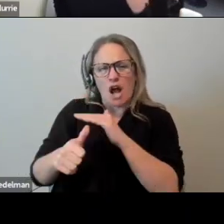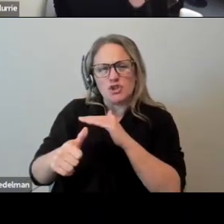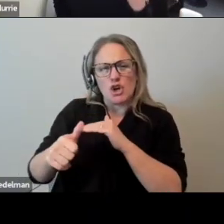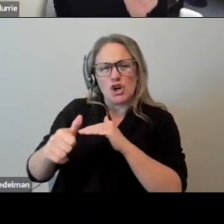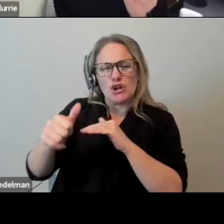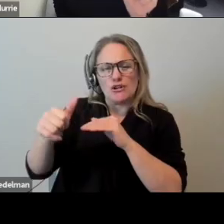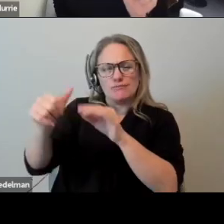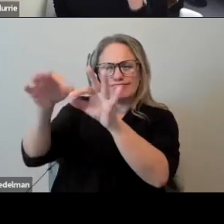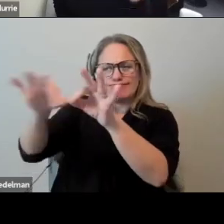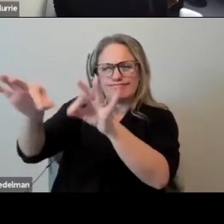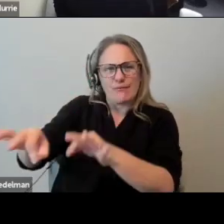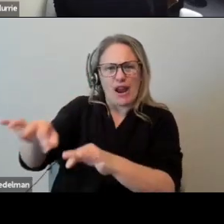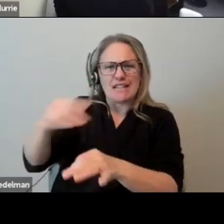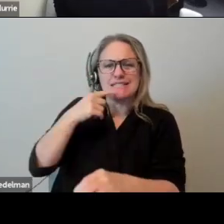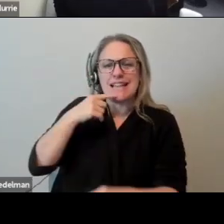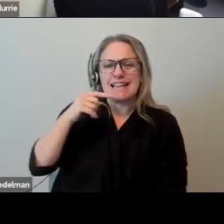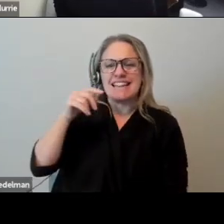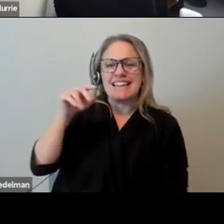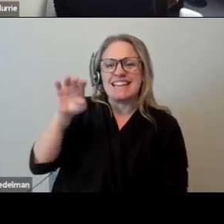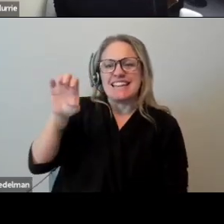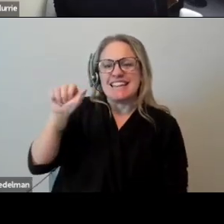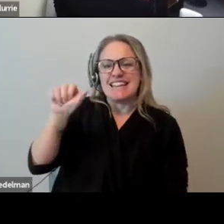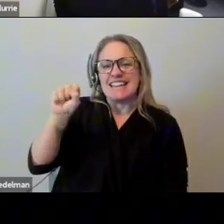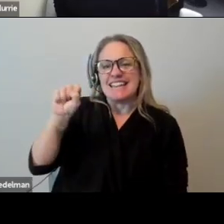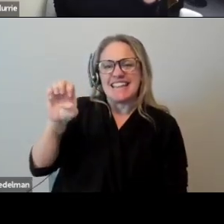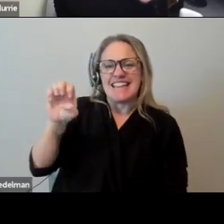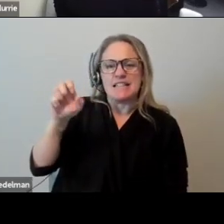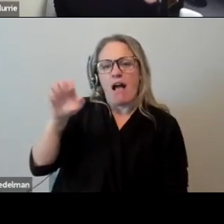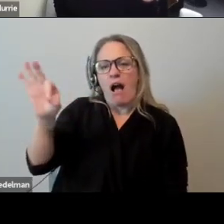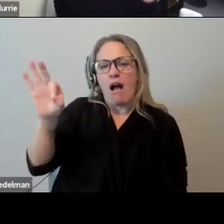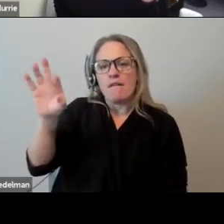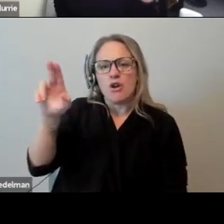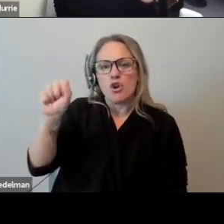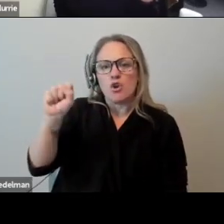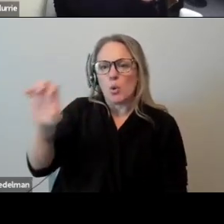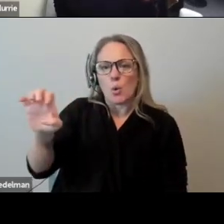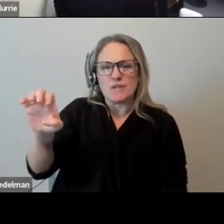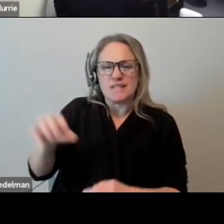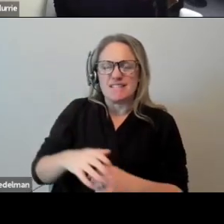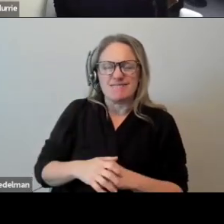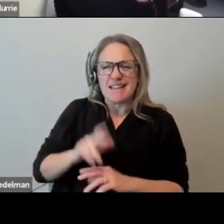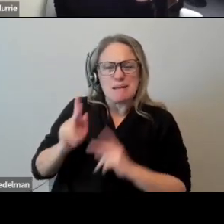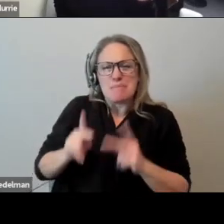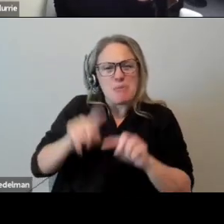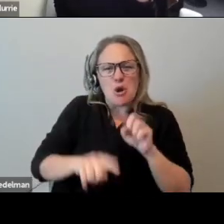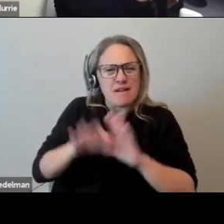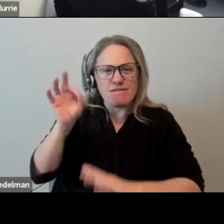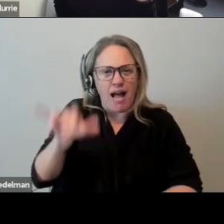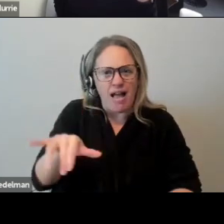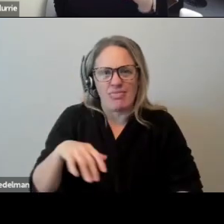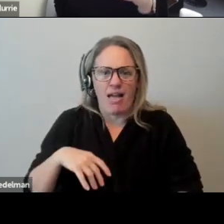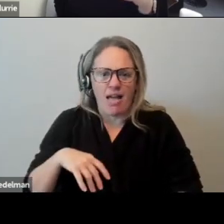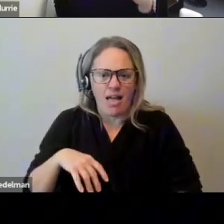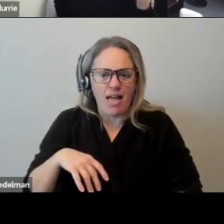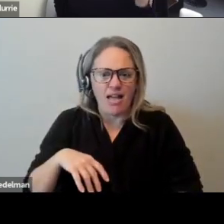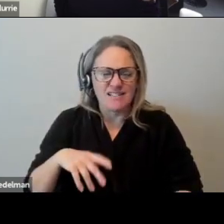of use and we weren't seeing the usage of it. And that was kind of a little bonkers for us.